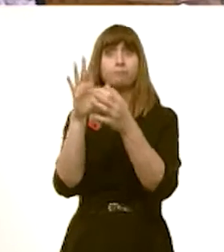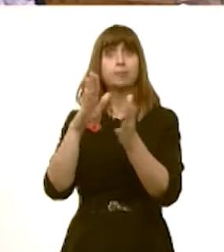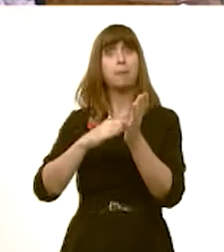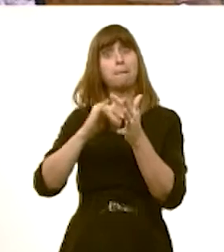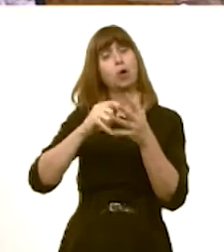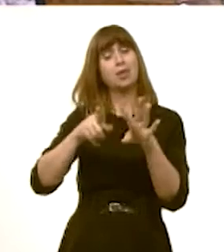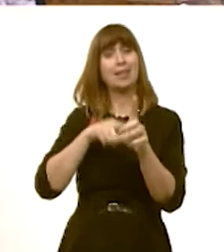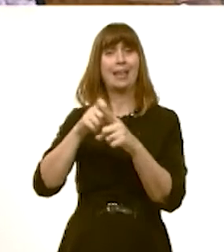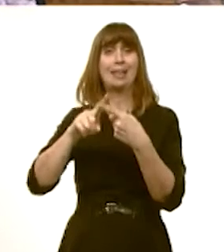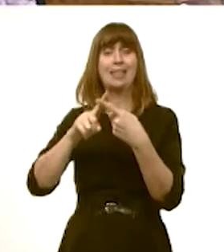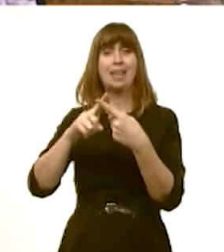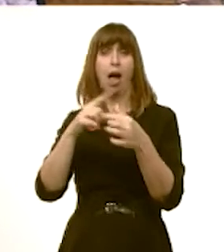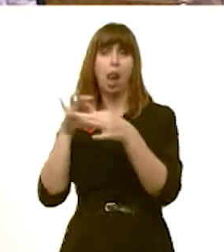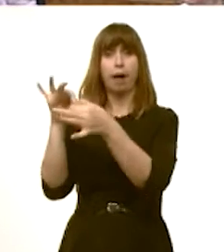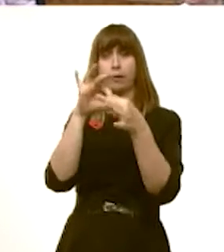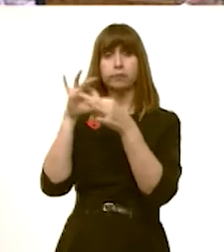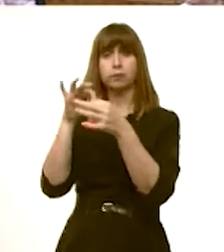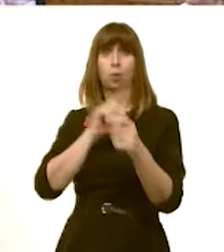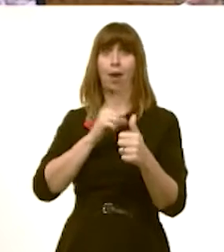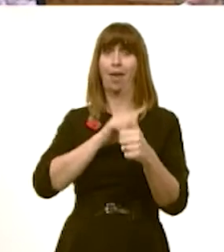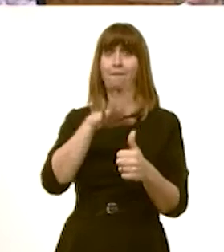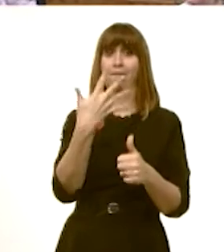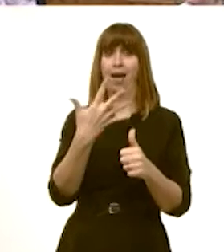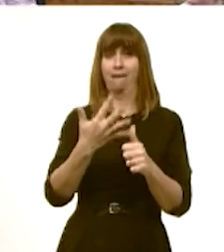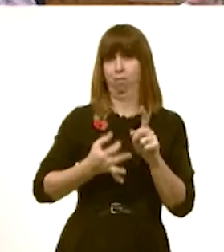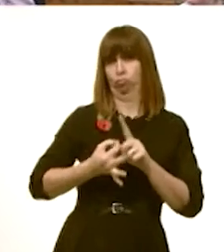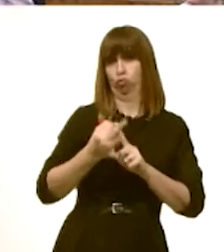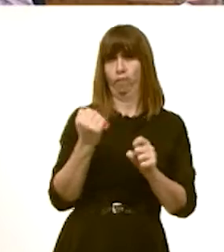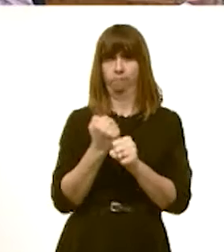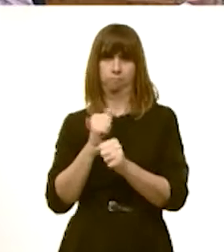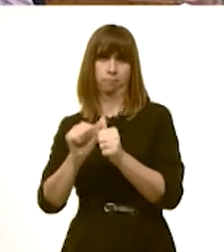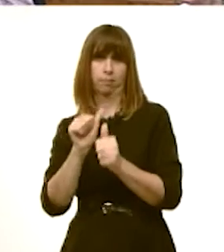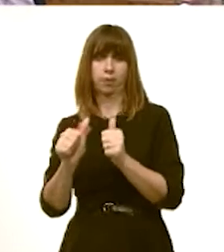Alliance, improving the A55, and working to improve rail links between Wrexham and Chester.